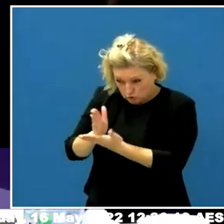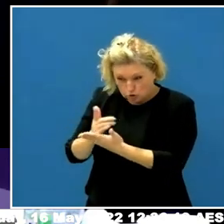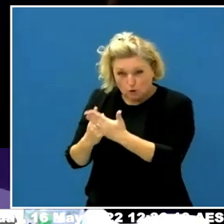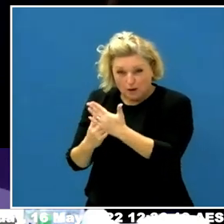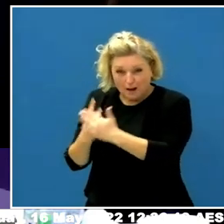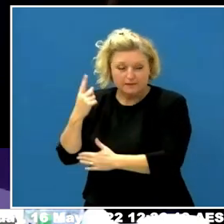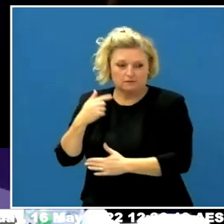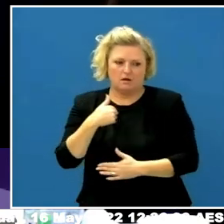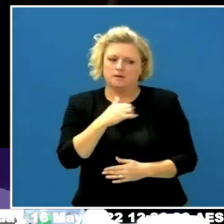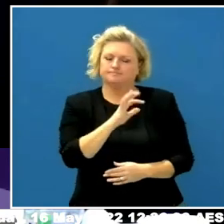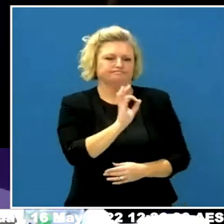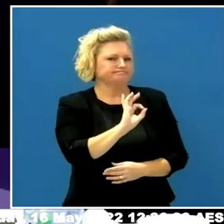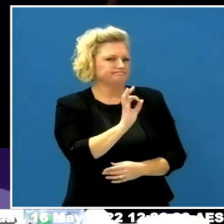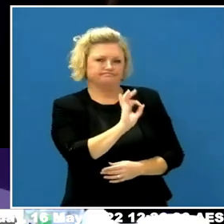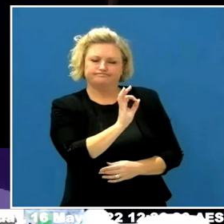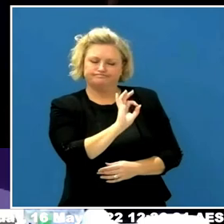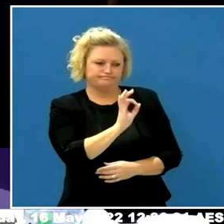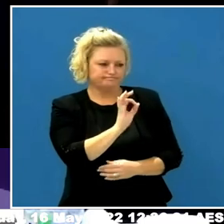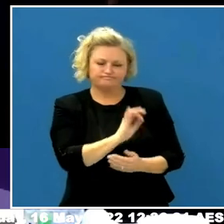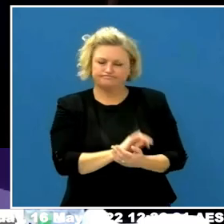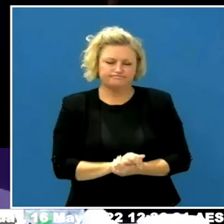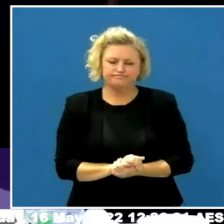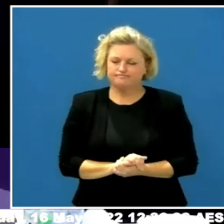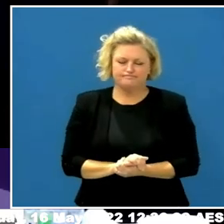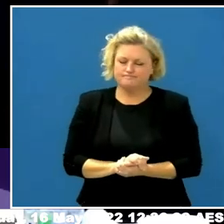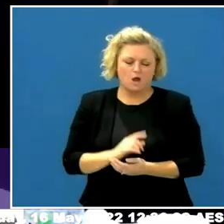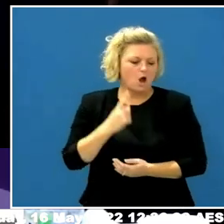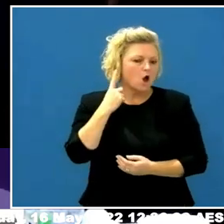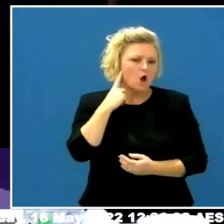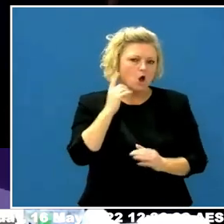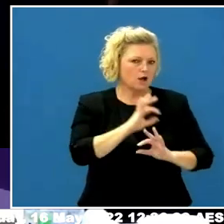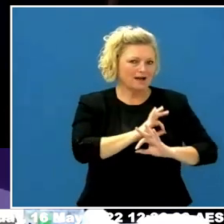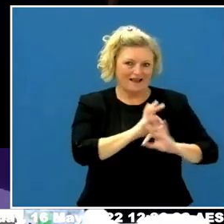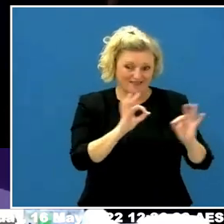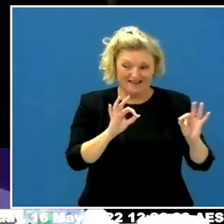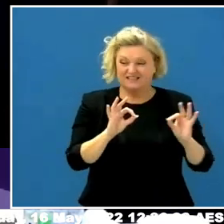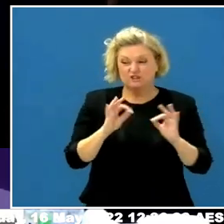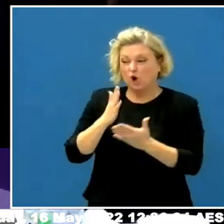So the community was really just there all day in the day program?